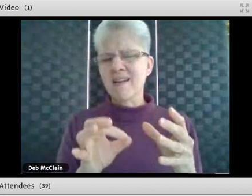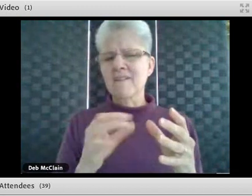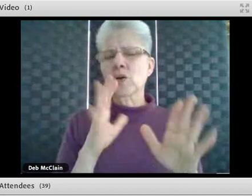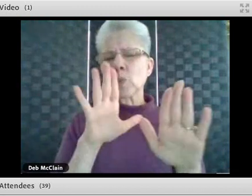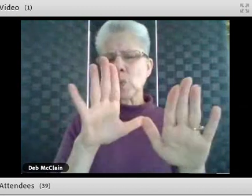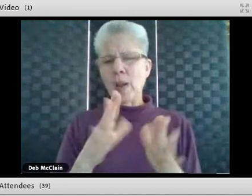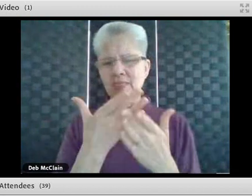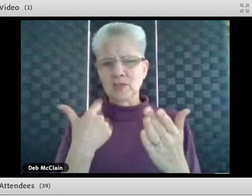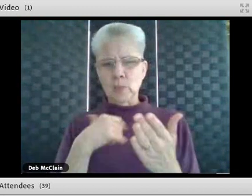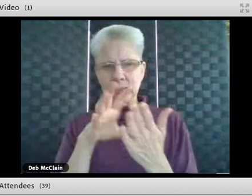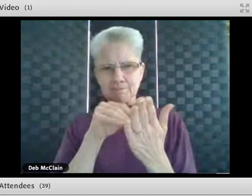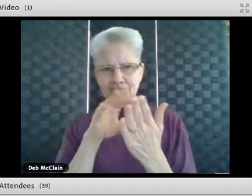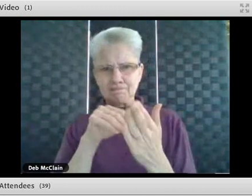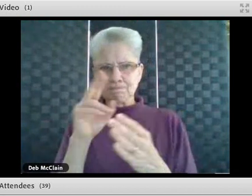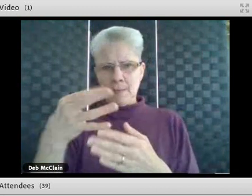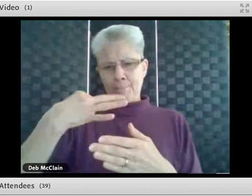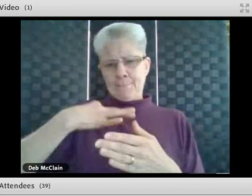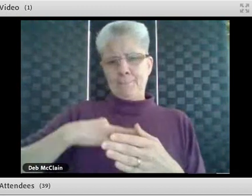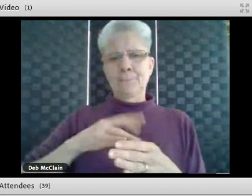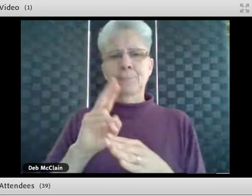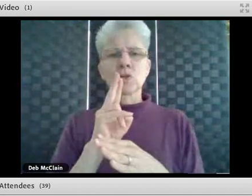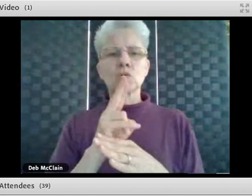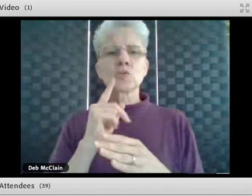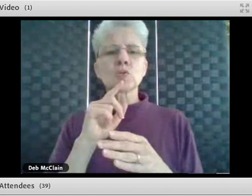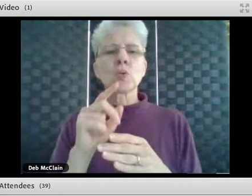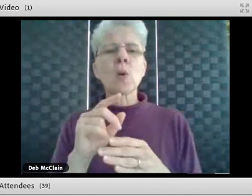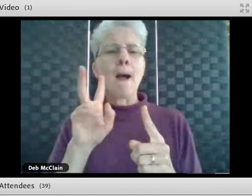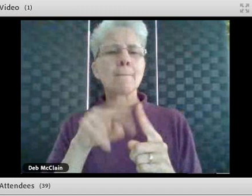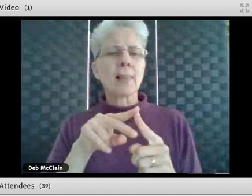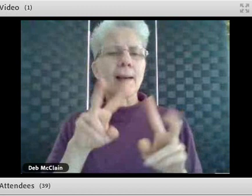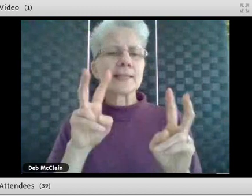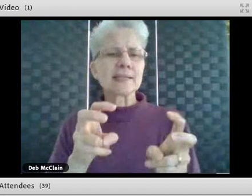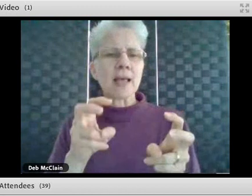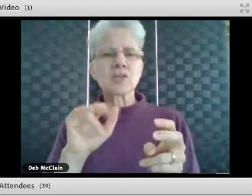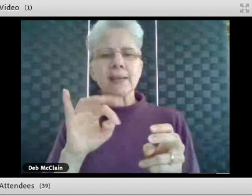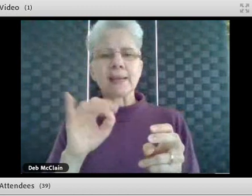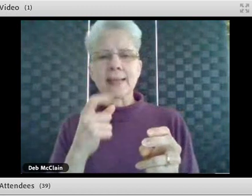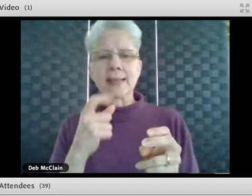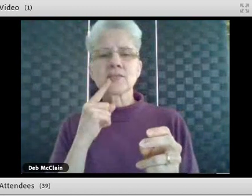that we can use to apply subject headings or form/genre headings to our library of things.